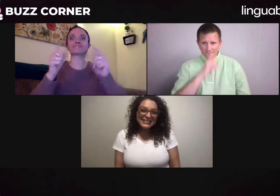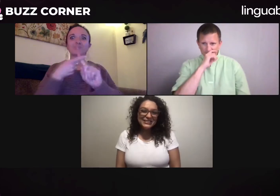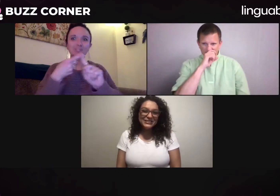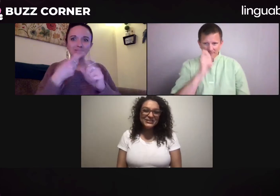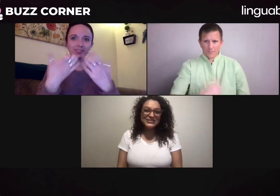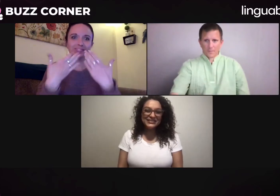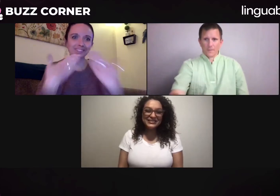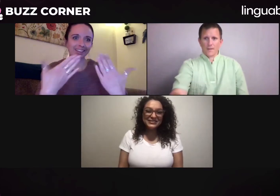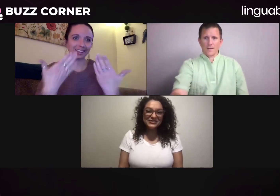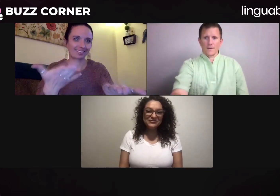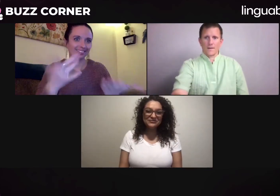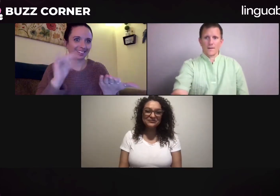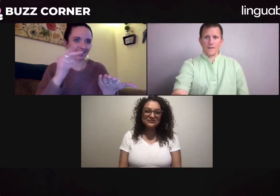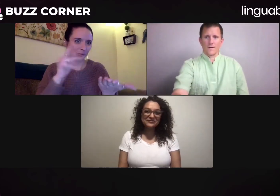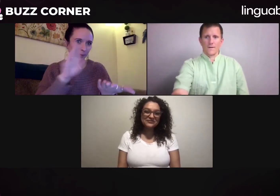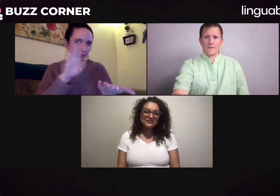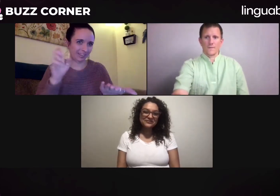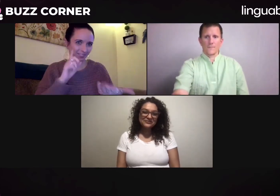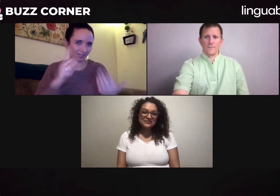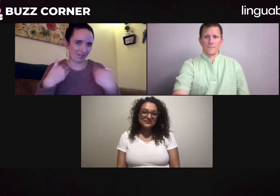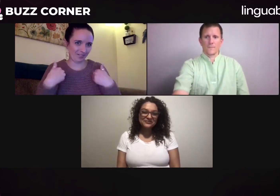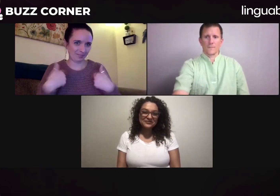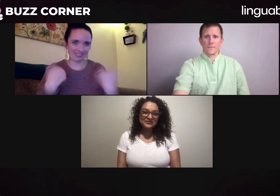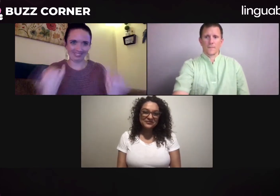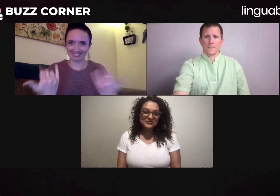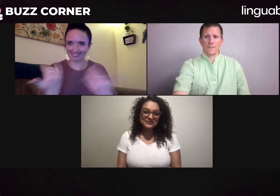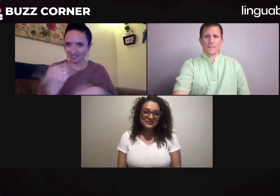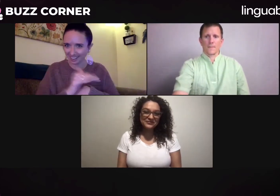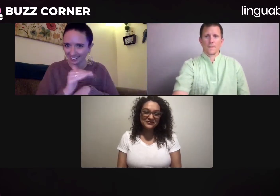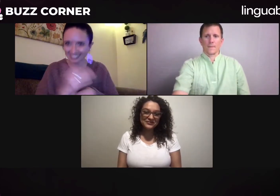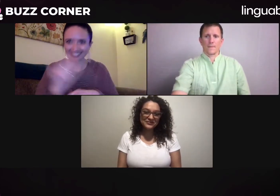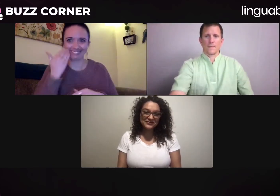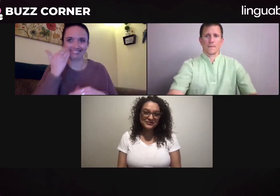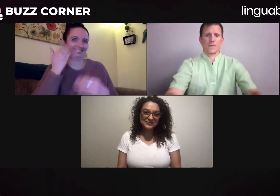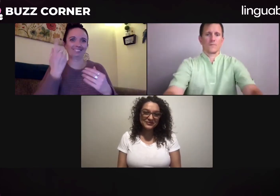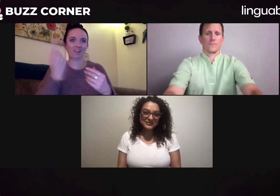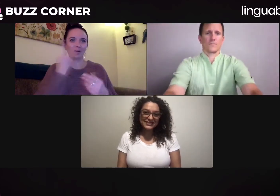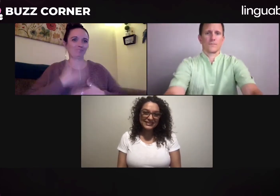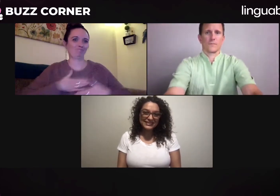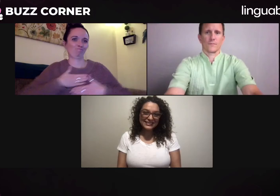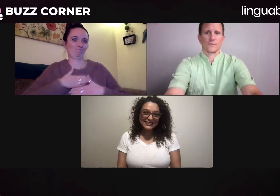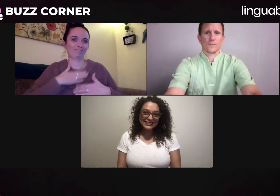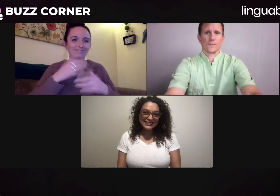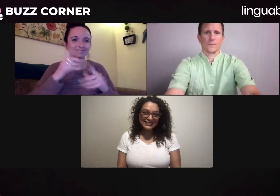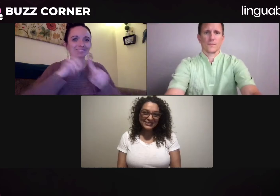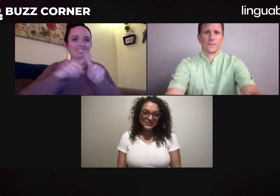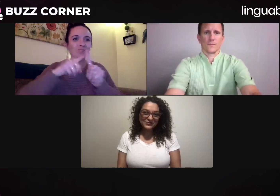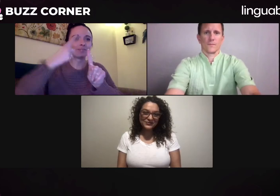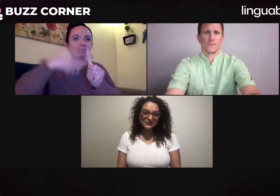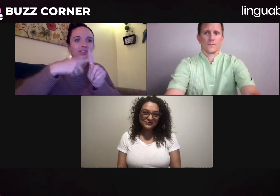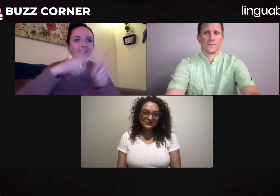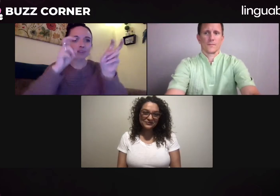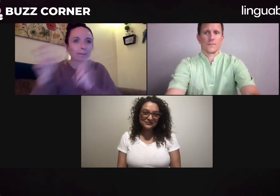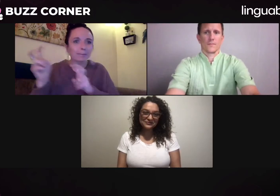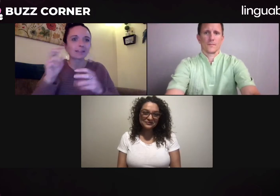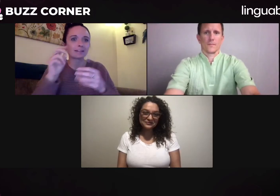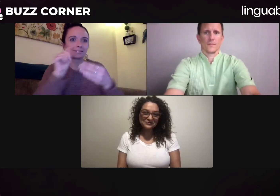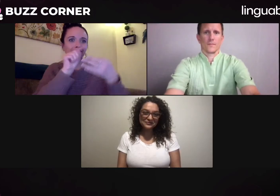So I'll turn the floor to her. Thank you all so much for inviting me to join you tonight. This is wonderful.